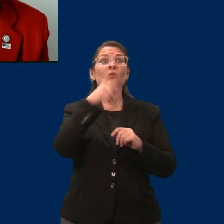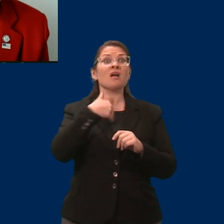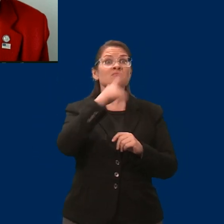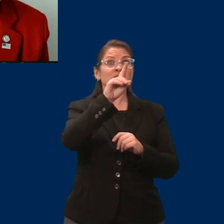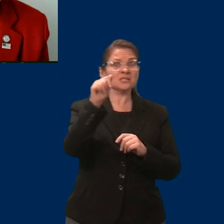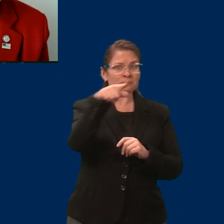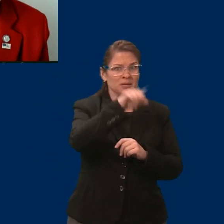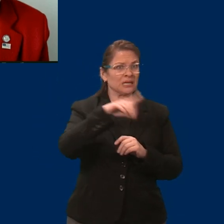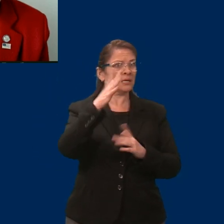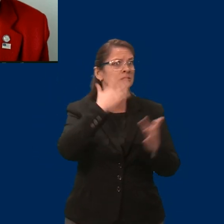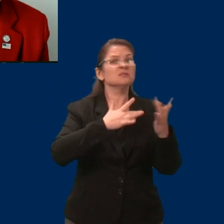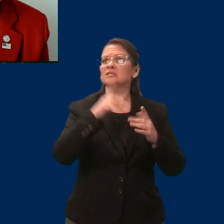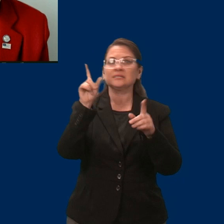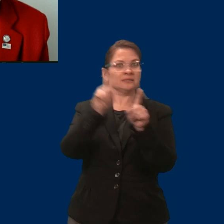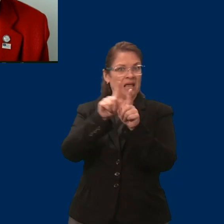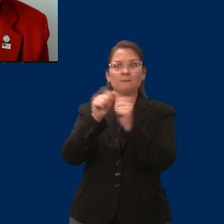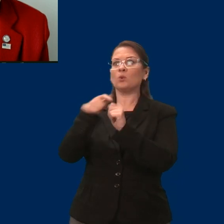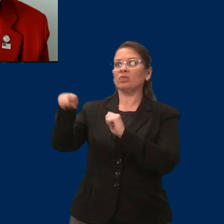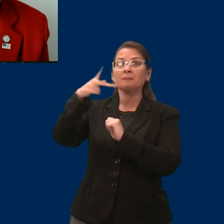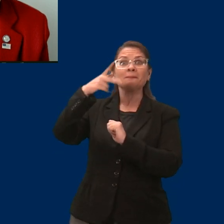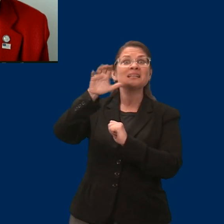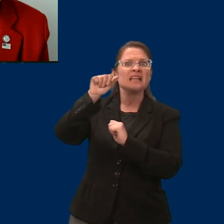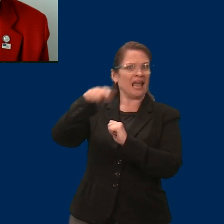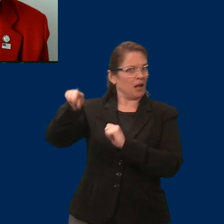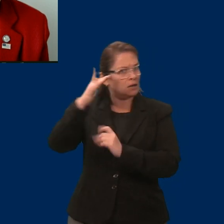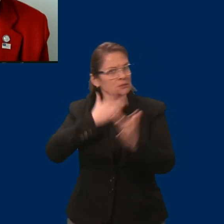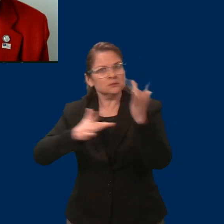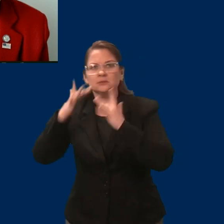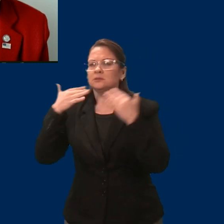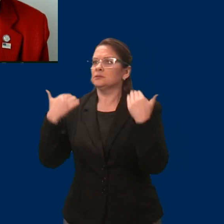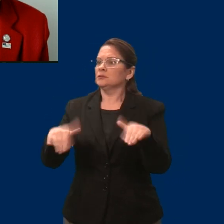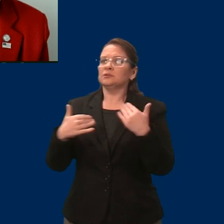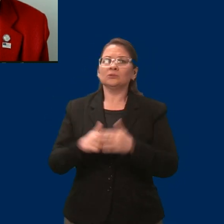and discussing this critical issue around the home care workforce shortage.